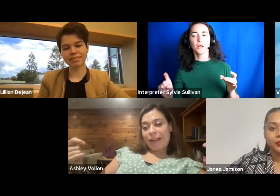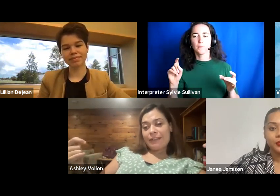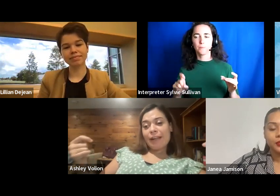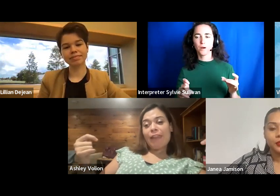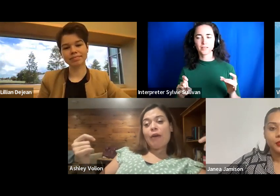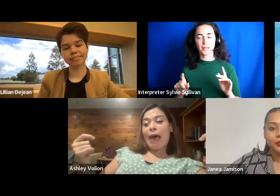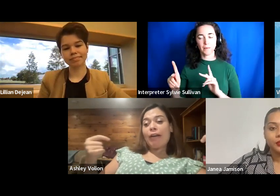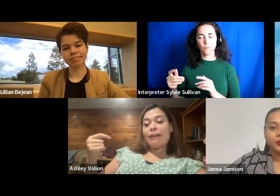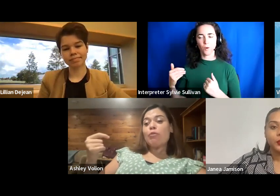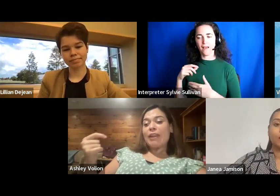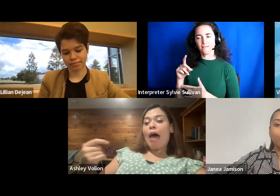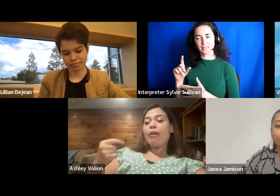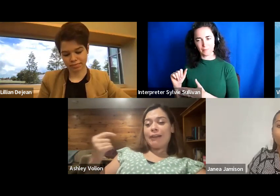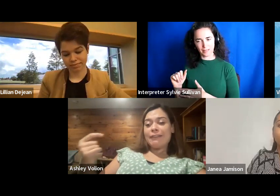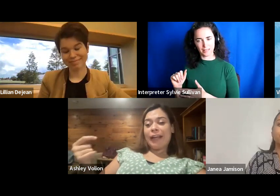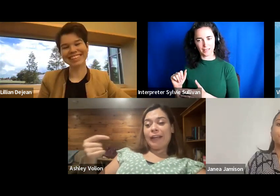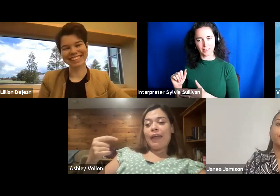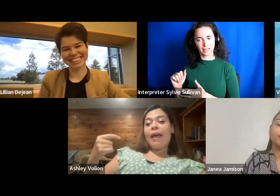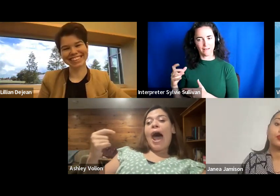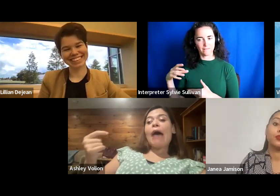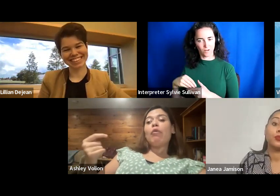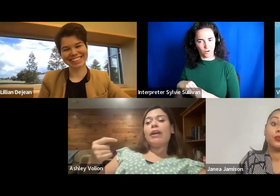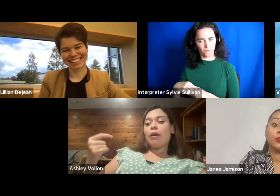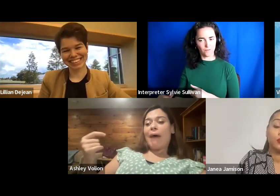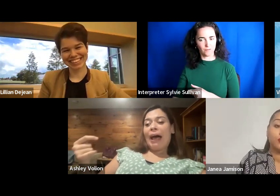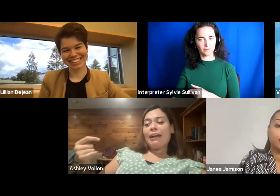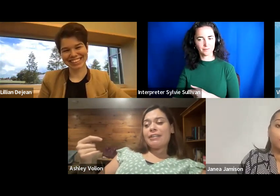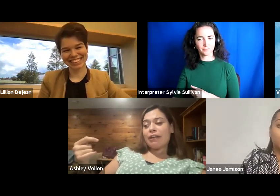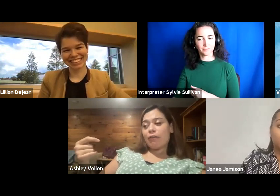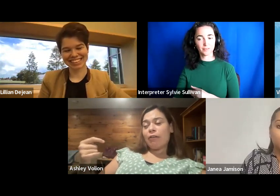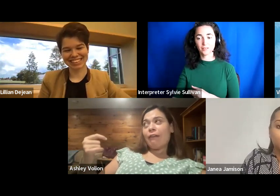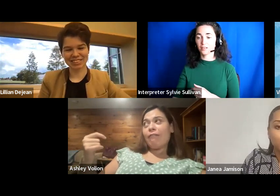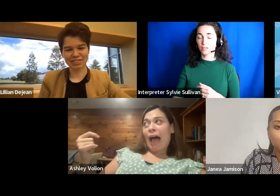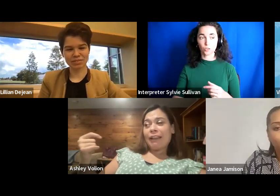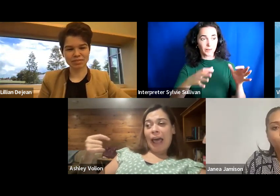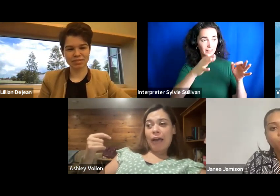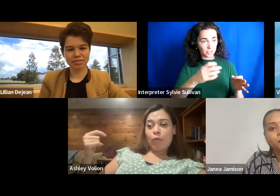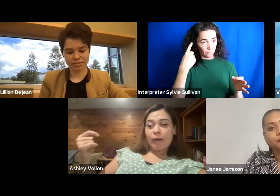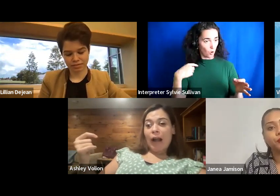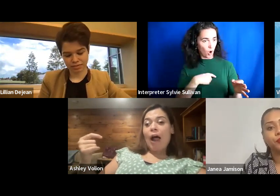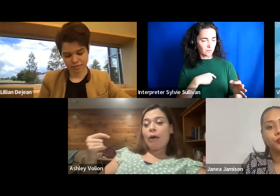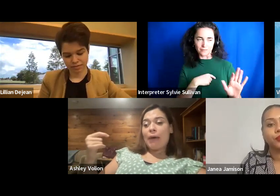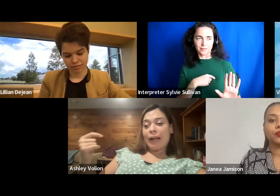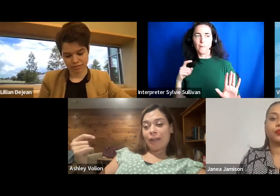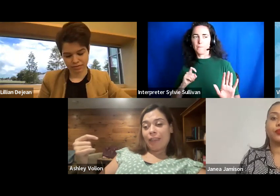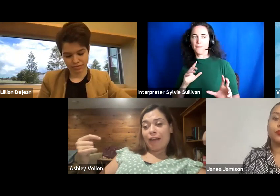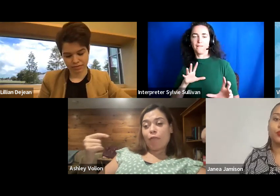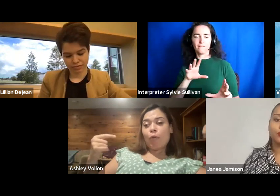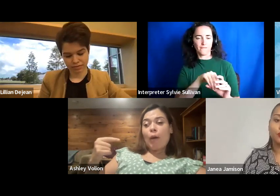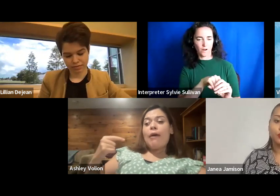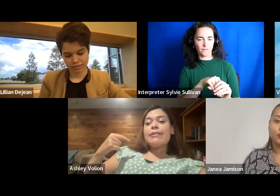Nothing about it without us, and I want to go back to the fact that we're not a monolithic group.